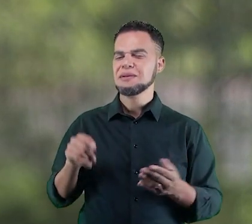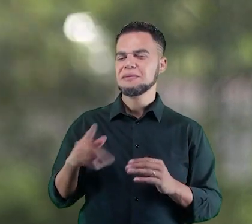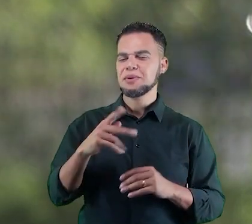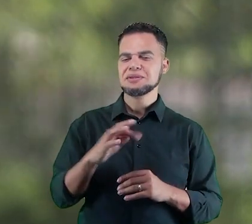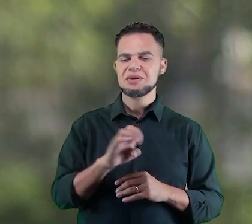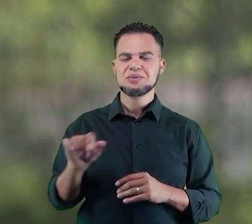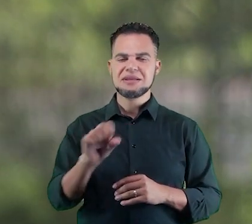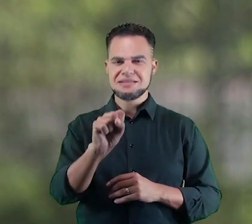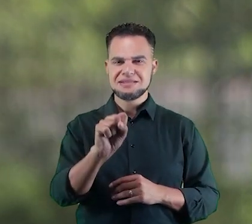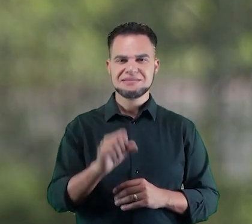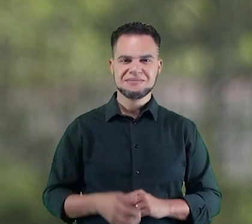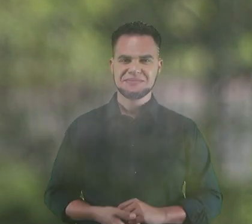and today it is the Portal d´Oeste neighborhood.